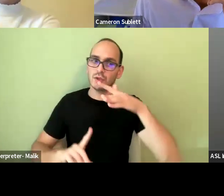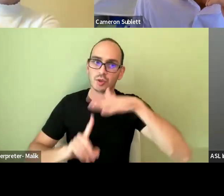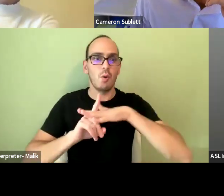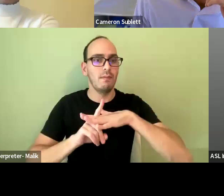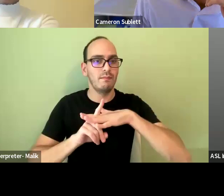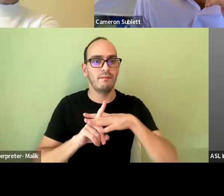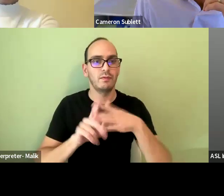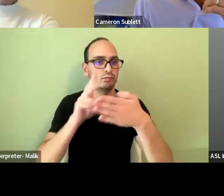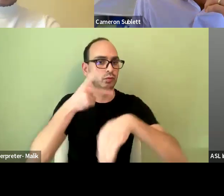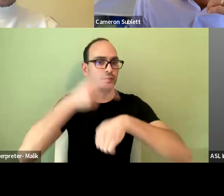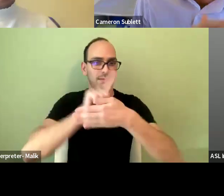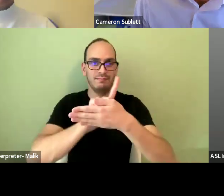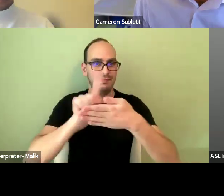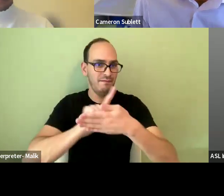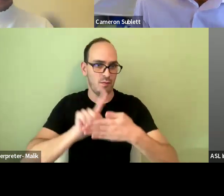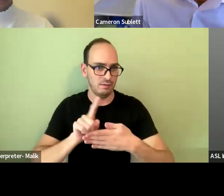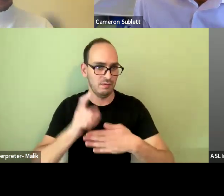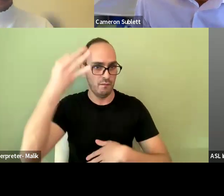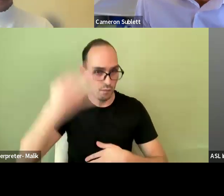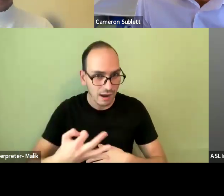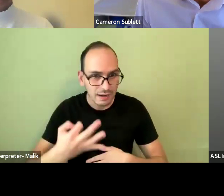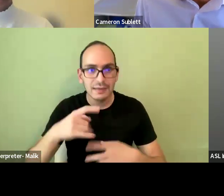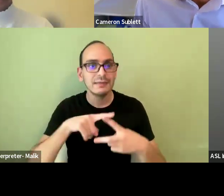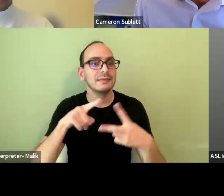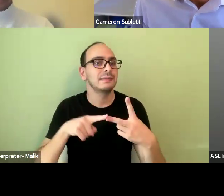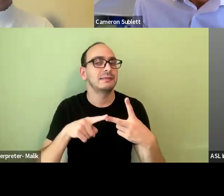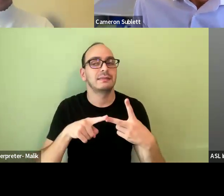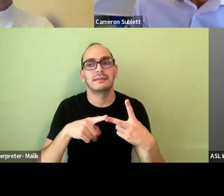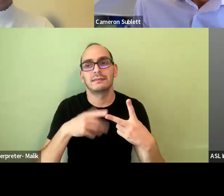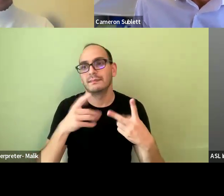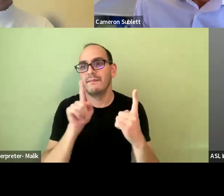biweekly meetings on Friday afternoons, they are able to meet with